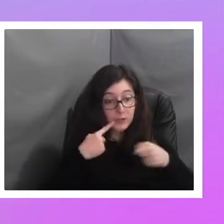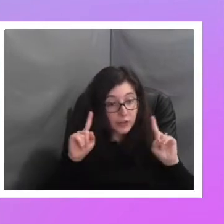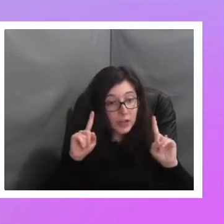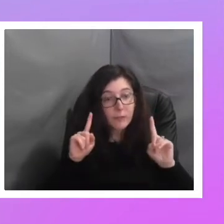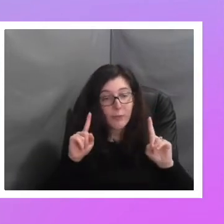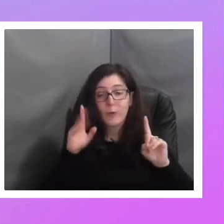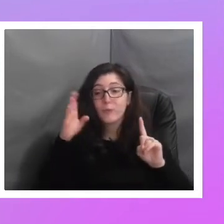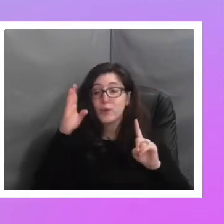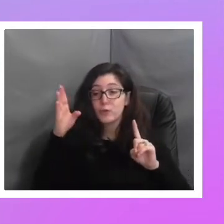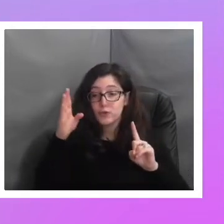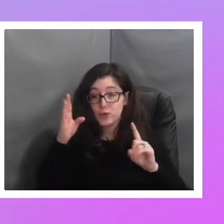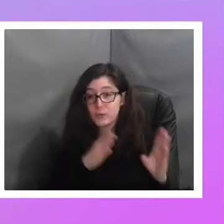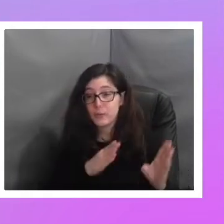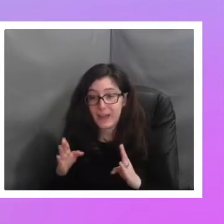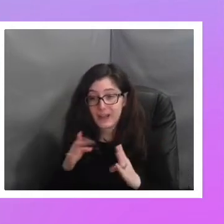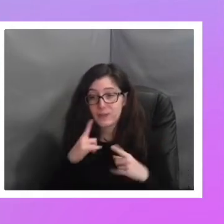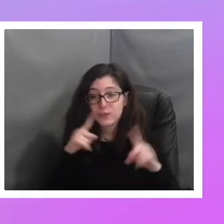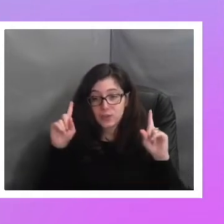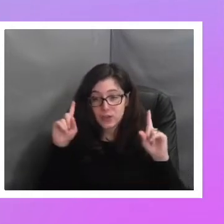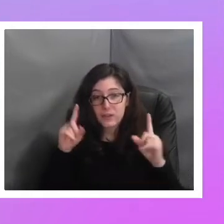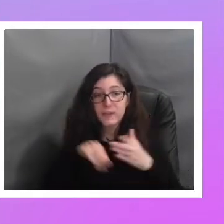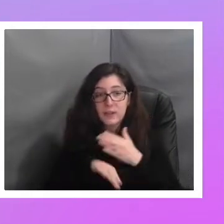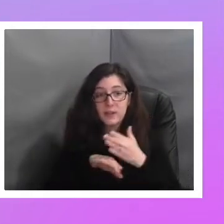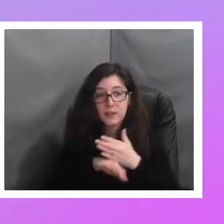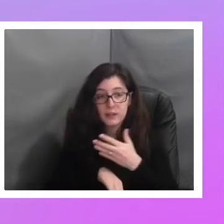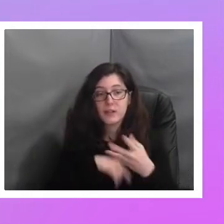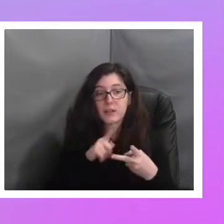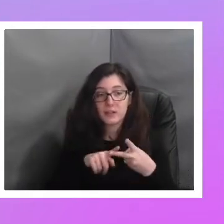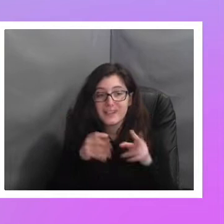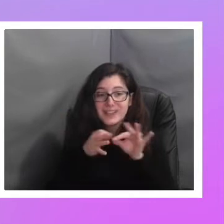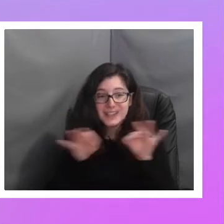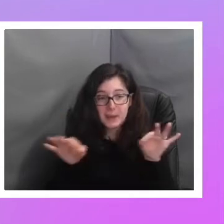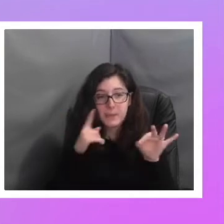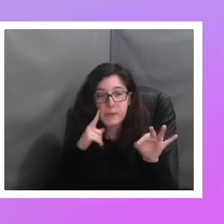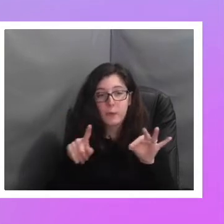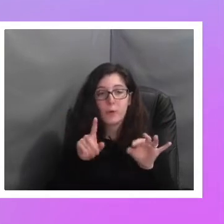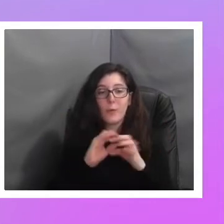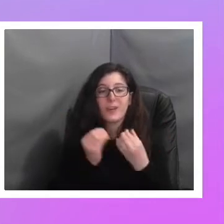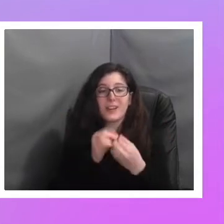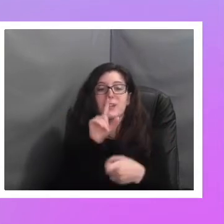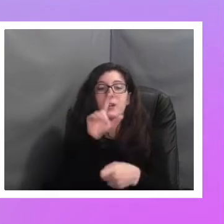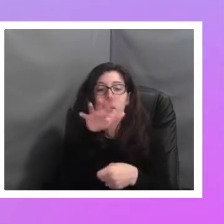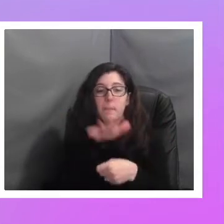and a statement of organizational commitment to meet accessibility needs in a timely manner.